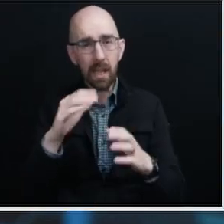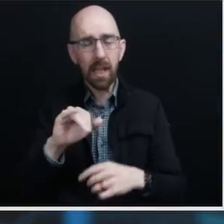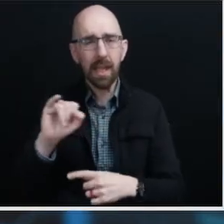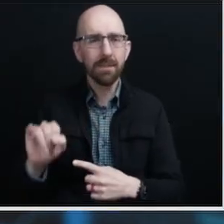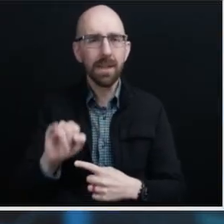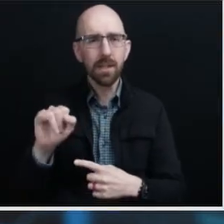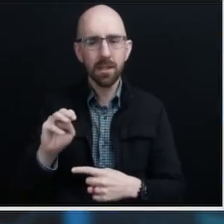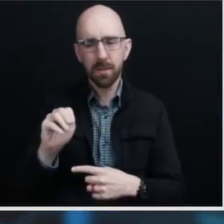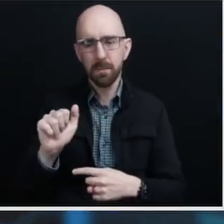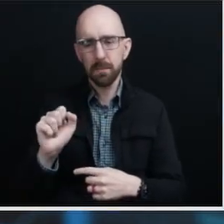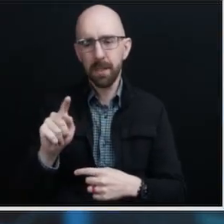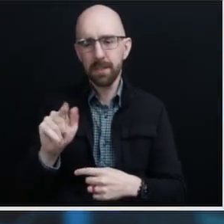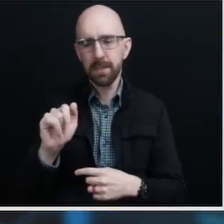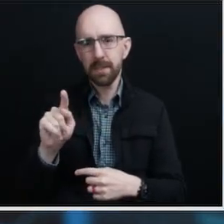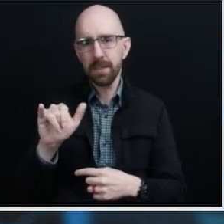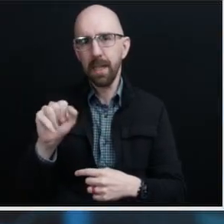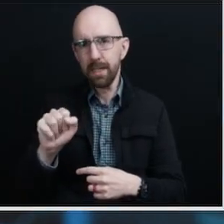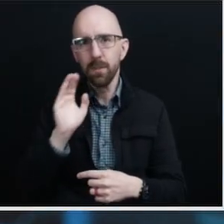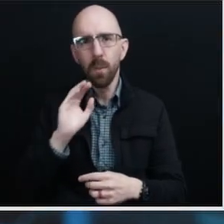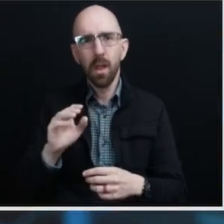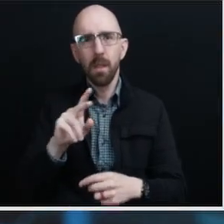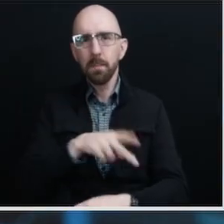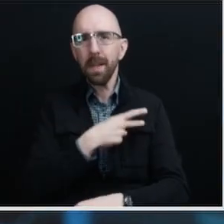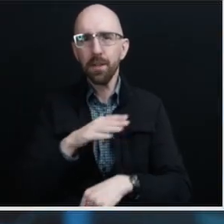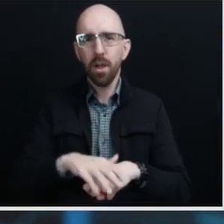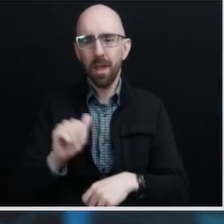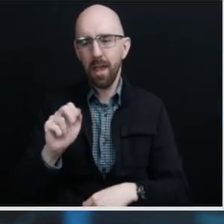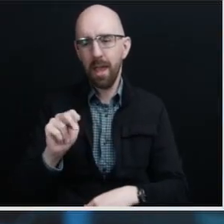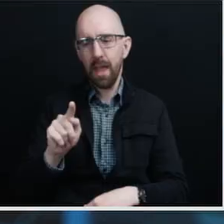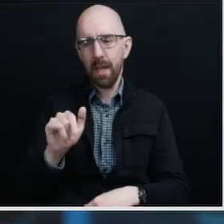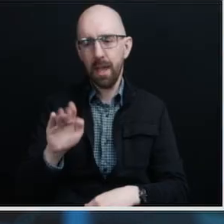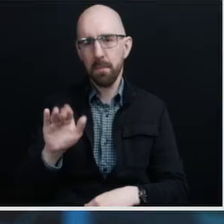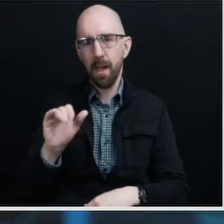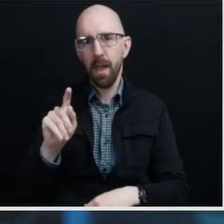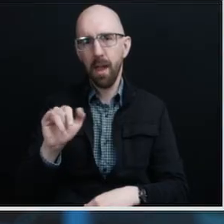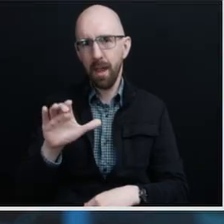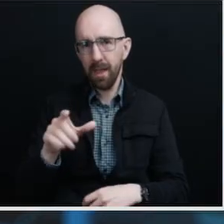and they'll put patients on an antibiotic. And to be honest, there isn't anything necessarily wrong